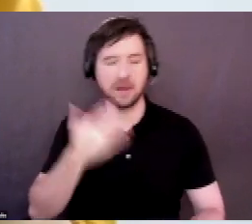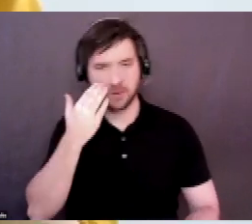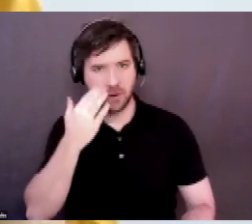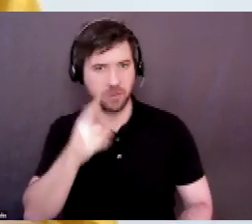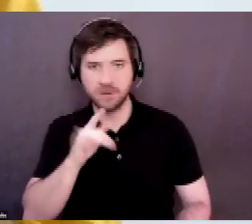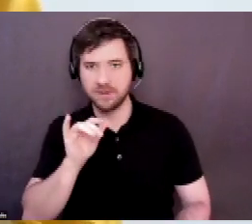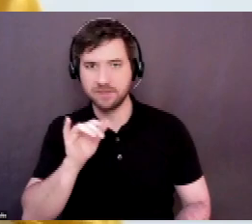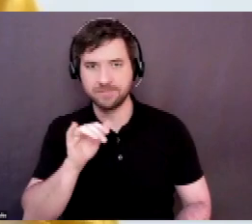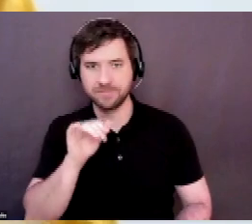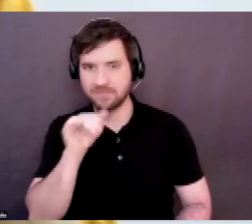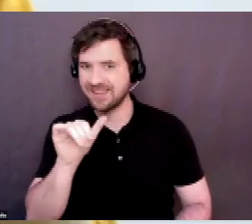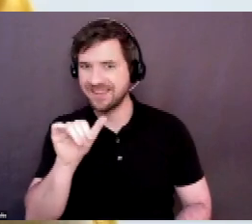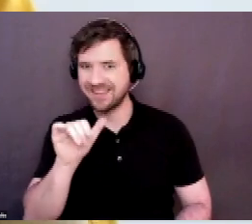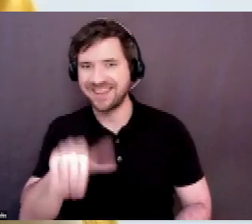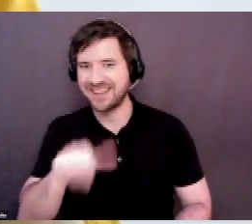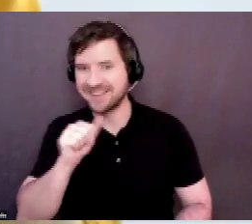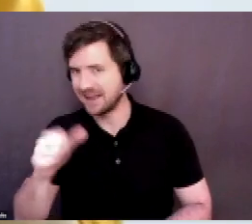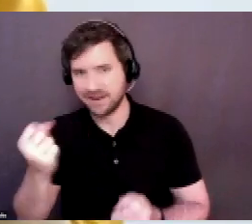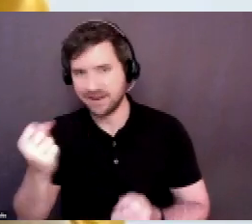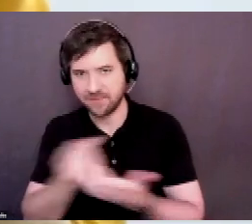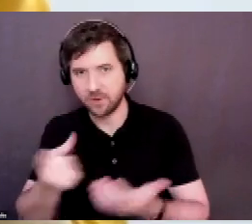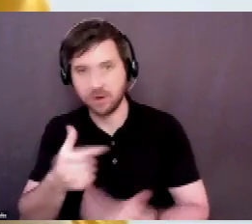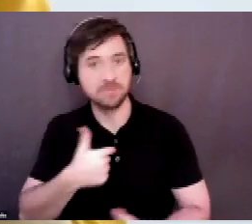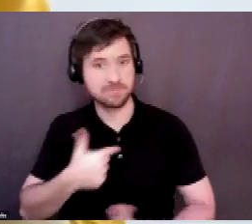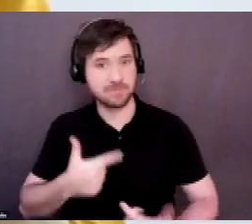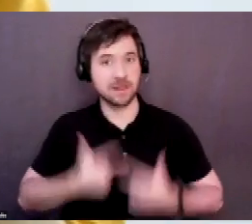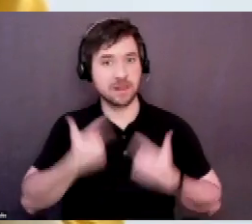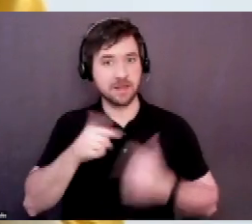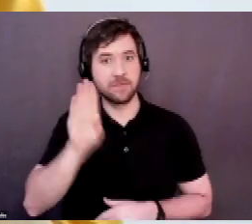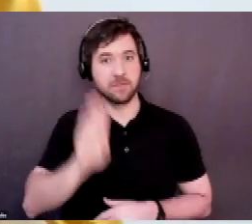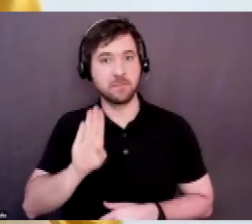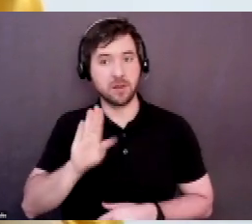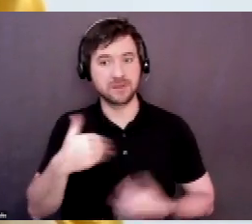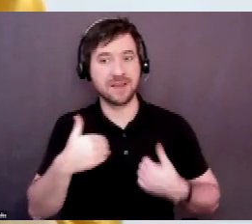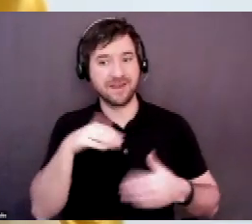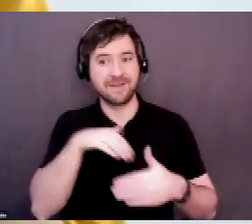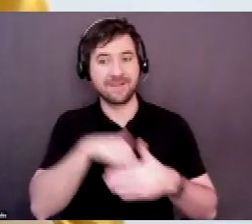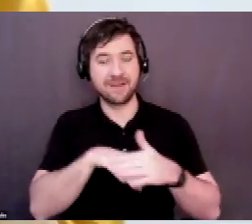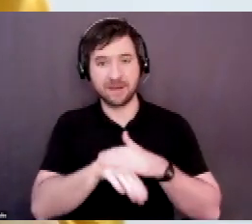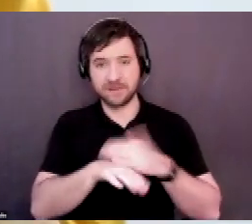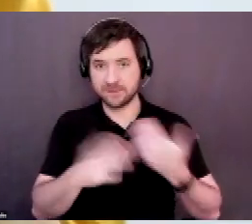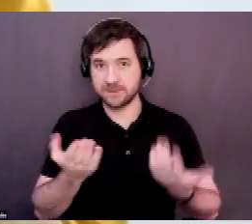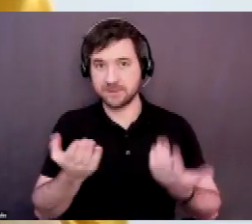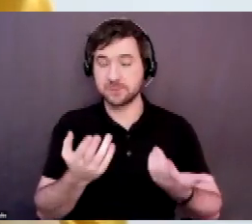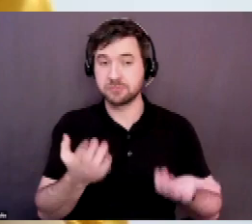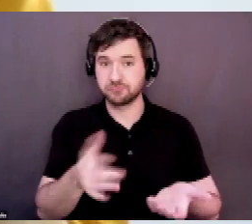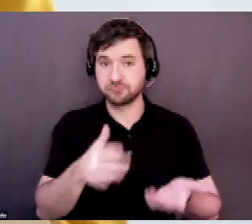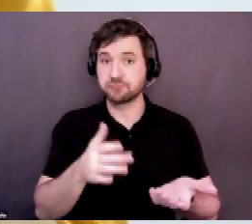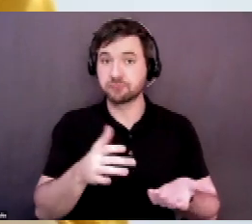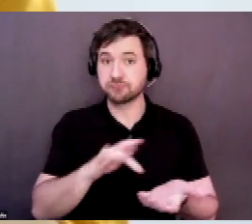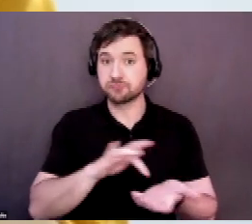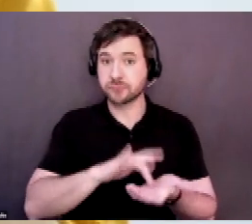but I live in Boston and I did have access to a medical facility that had high risk pregnancy practice.